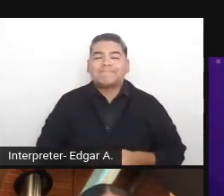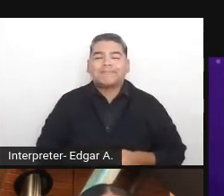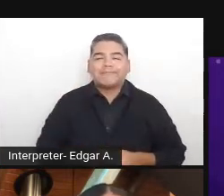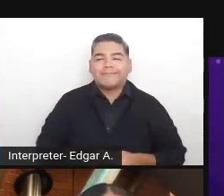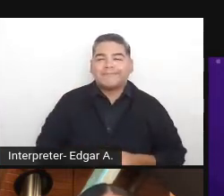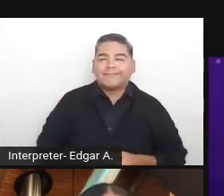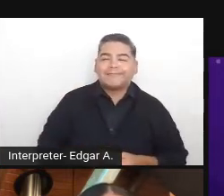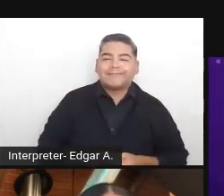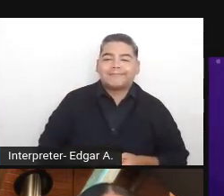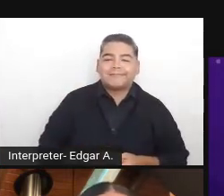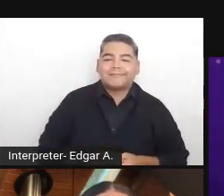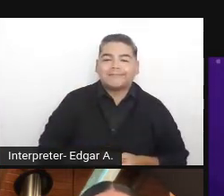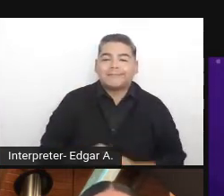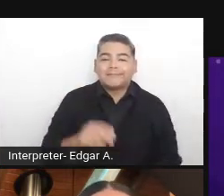Morgan? Yes.